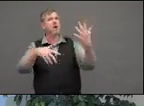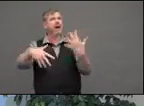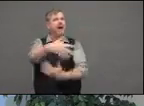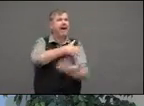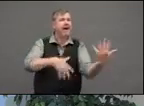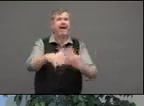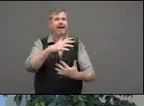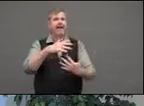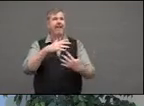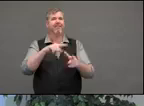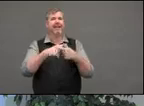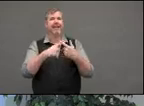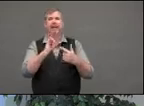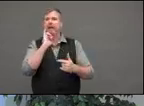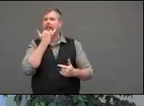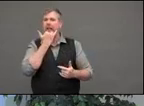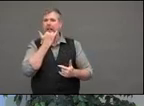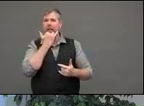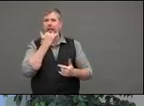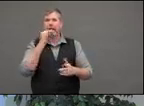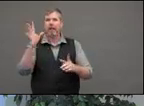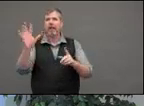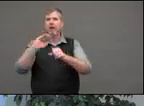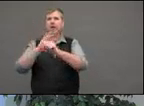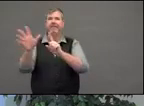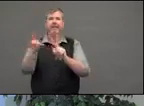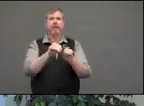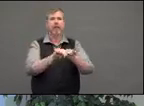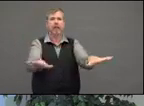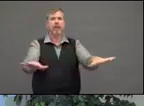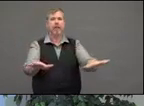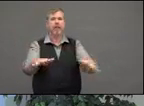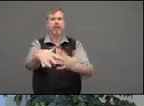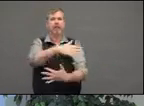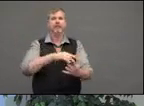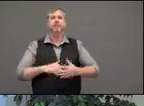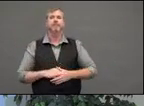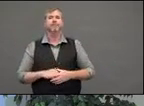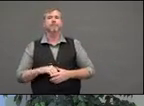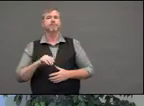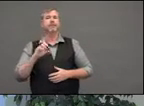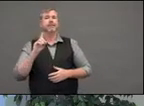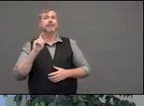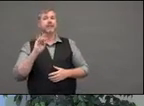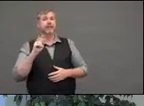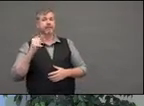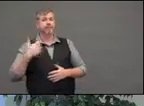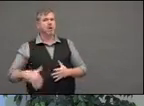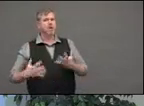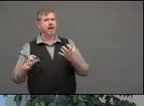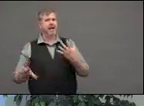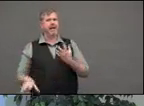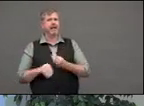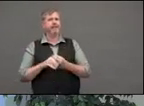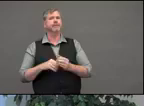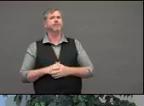especially some young people who aren't able to drive right now they try to get around with um either like uber or